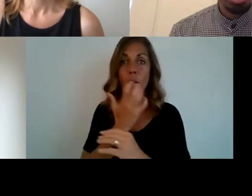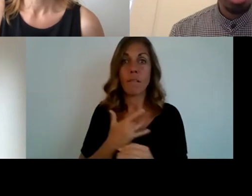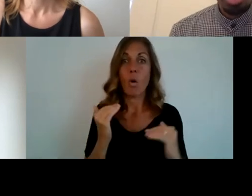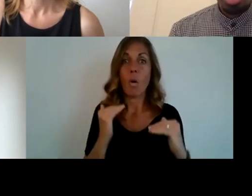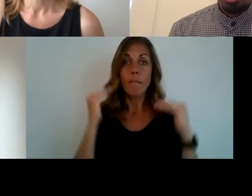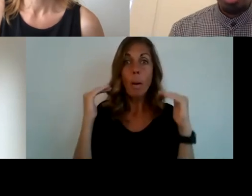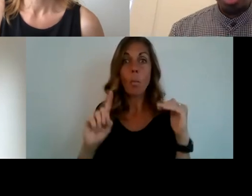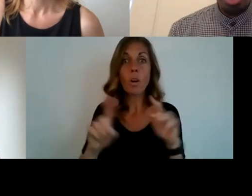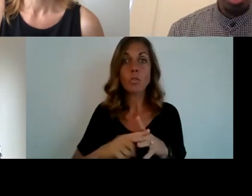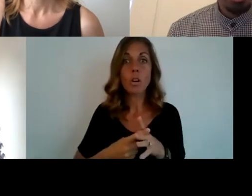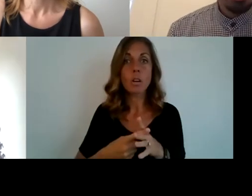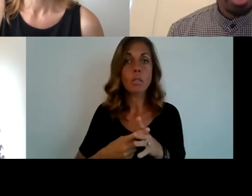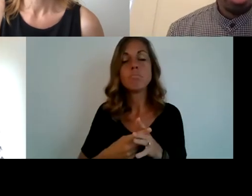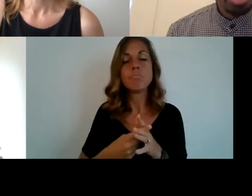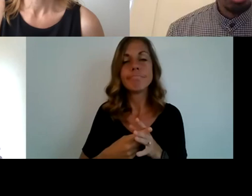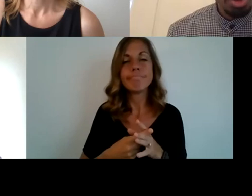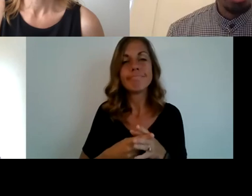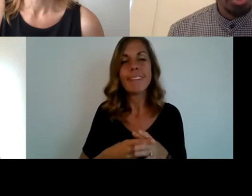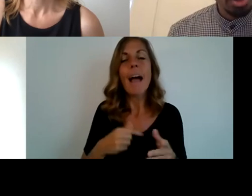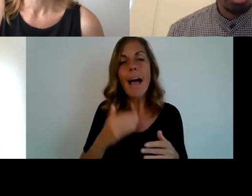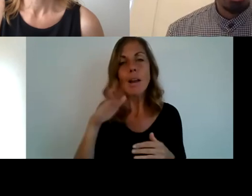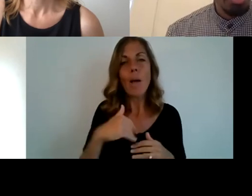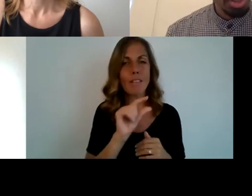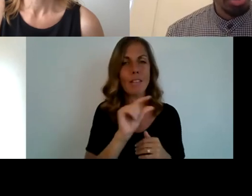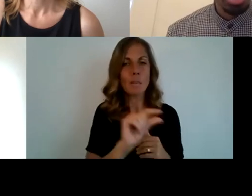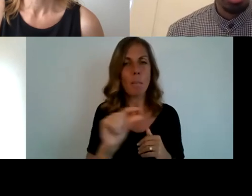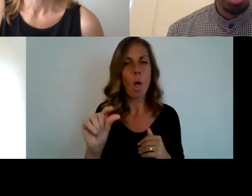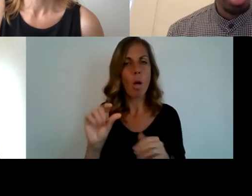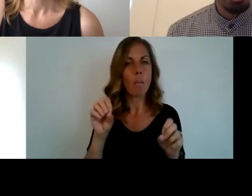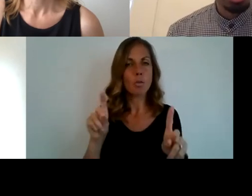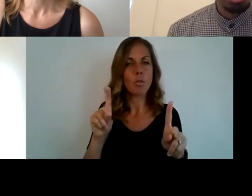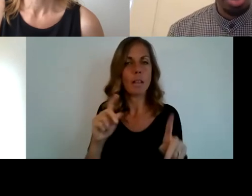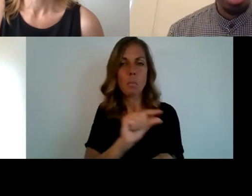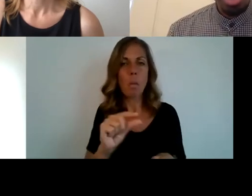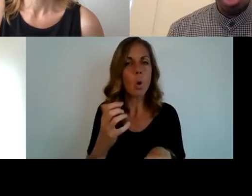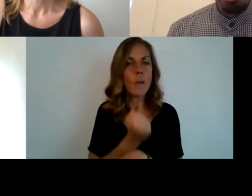But I think there are at least small opportunities and small victories that we can take. One